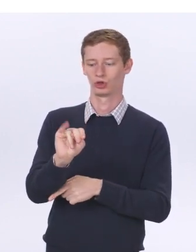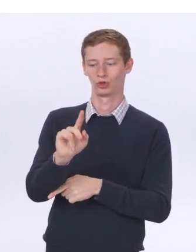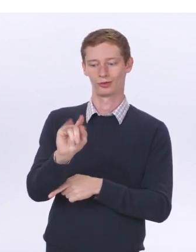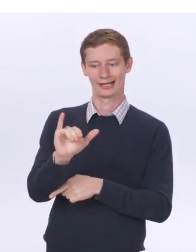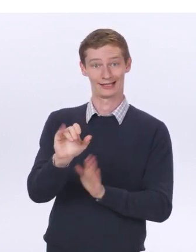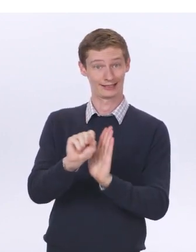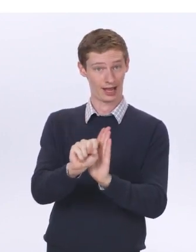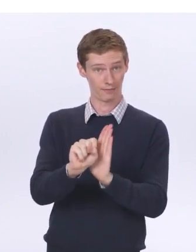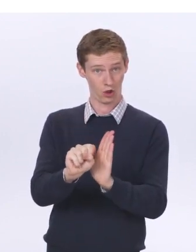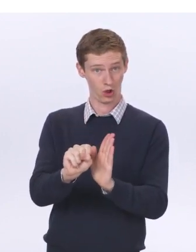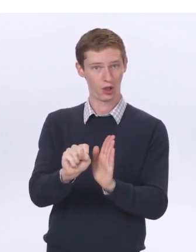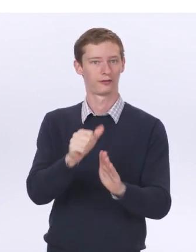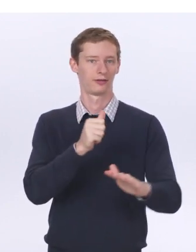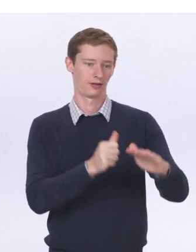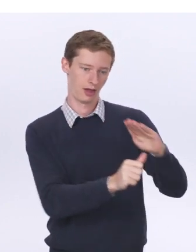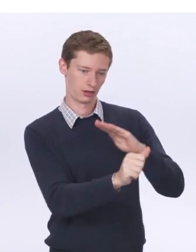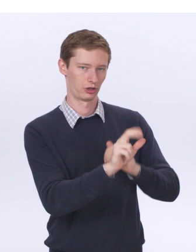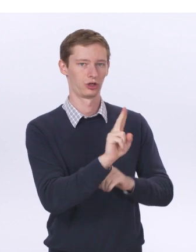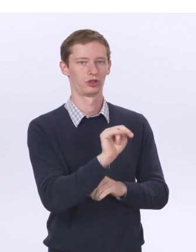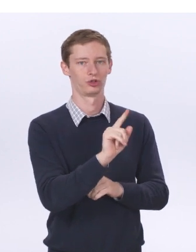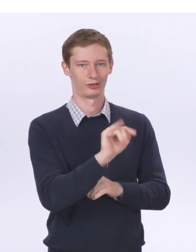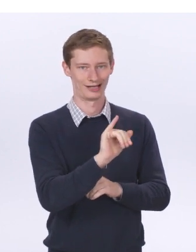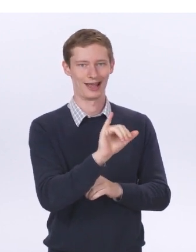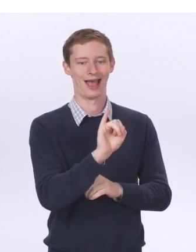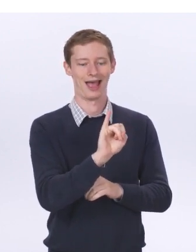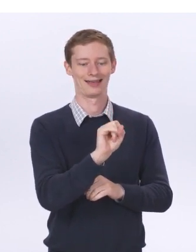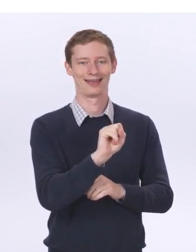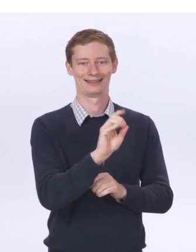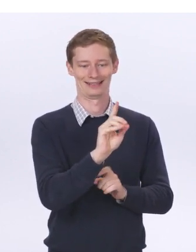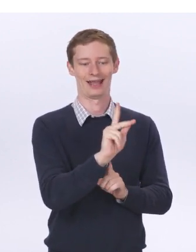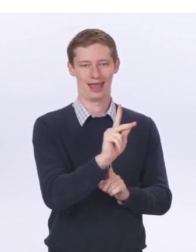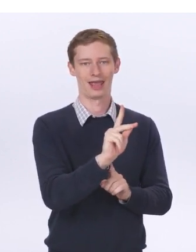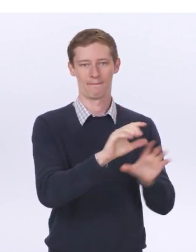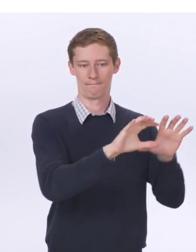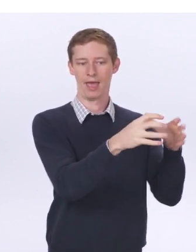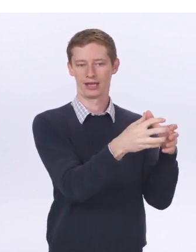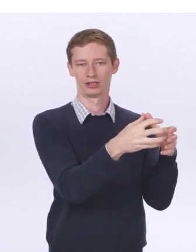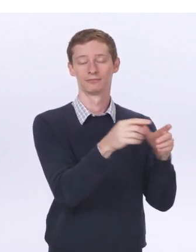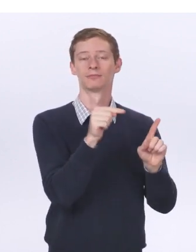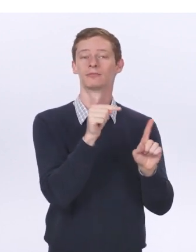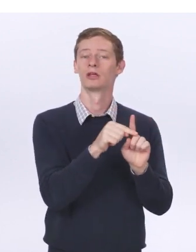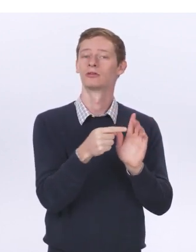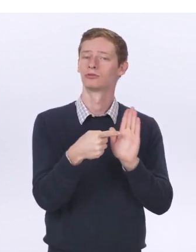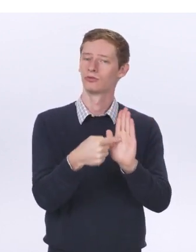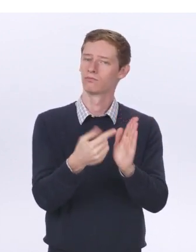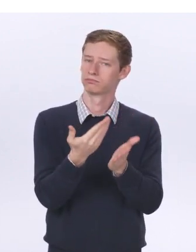This sample demonstrates all of the core interactions that the Quest system depends on in one place,